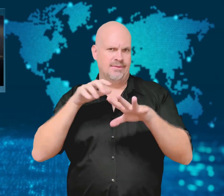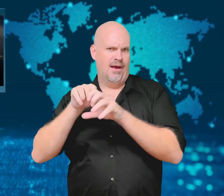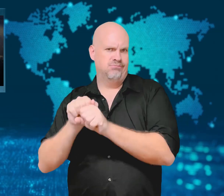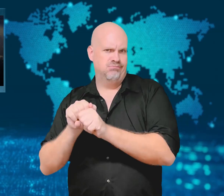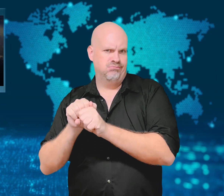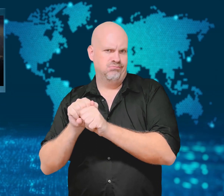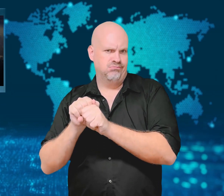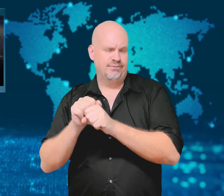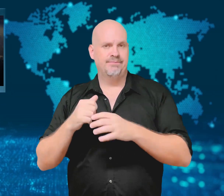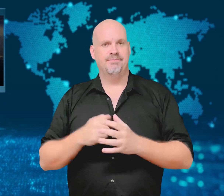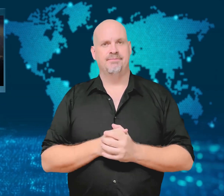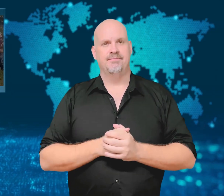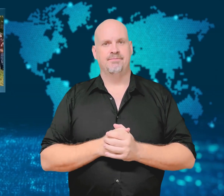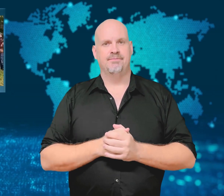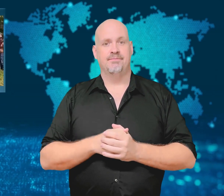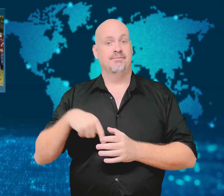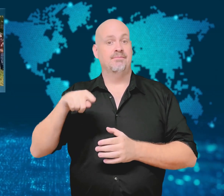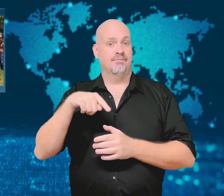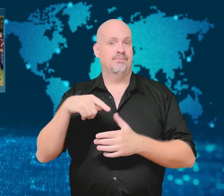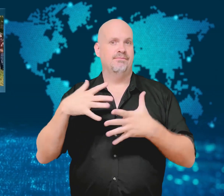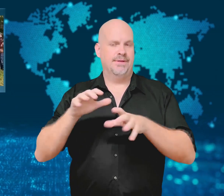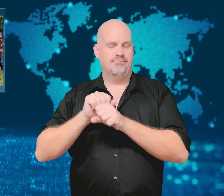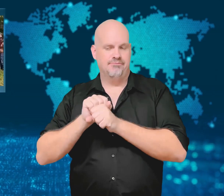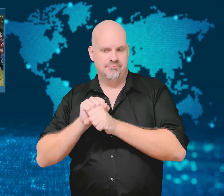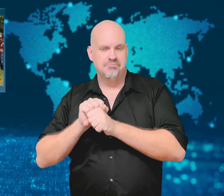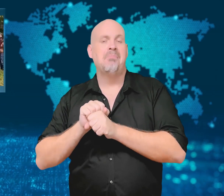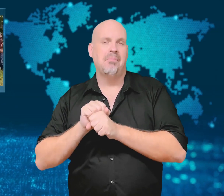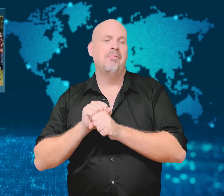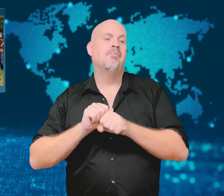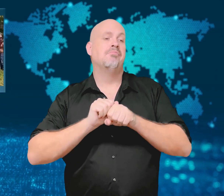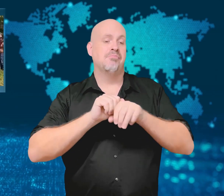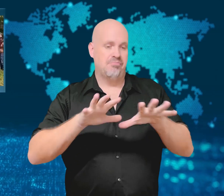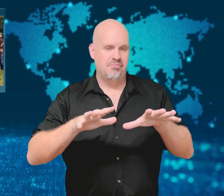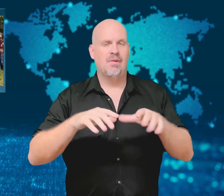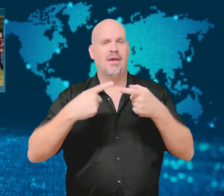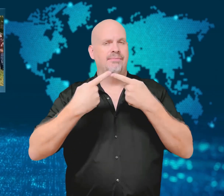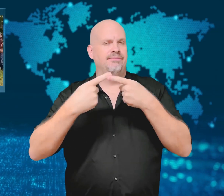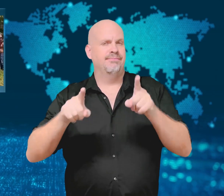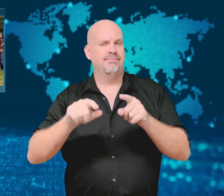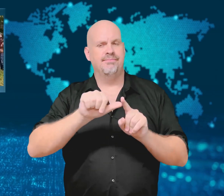overnight by the indigenous community.